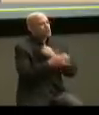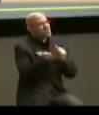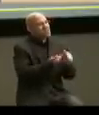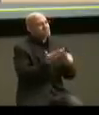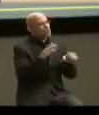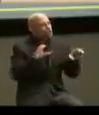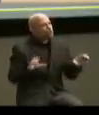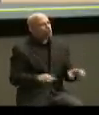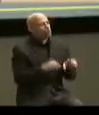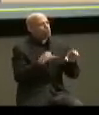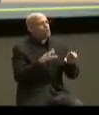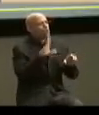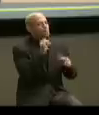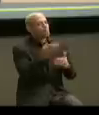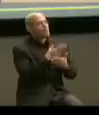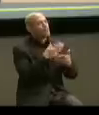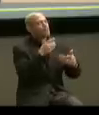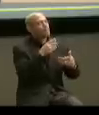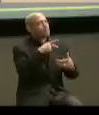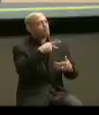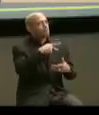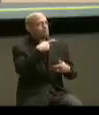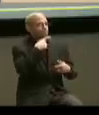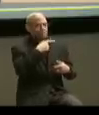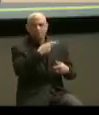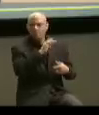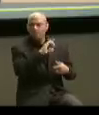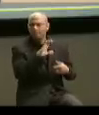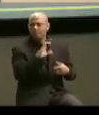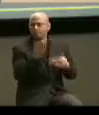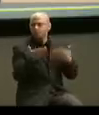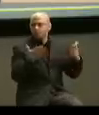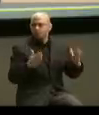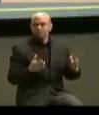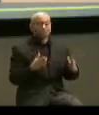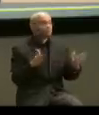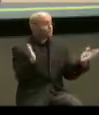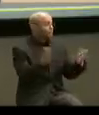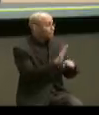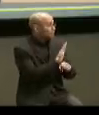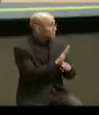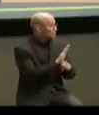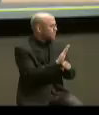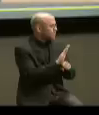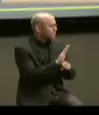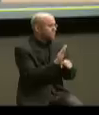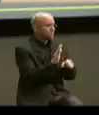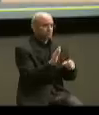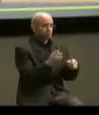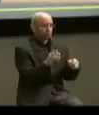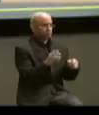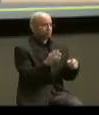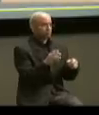EVERYTHING THAT YOU'RE DOING TO BE PUBLIC SERVANTS. TO THE SMALL BUSINESSES IN THIS ROOM, THANK YOU FOR ALL THAT